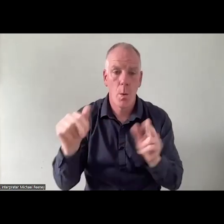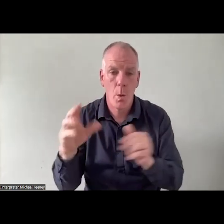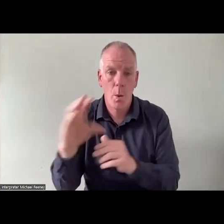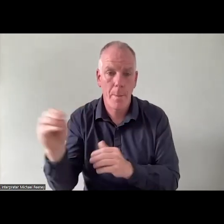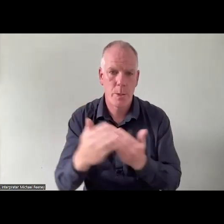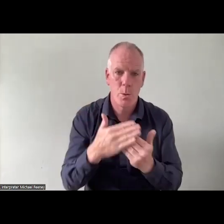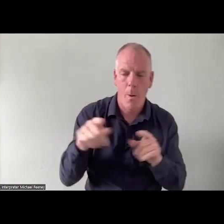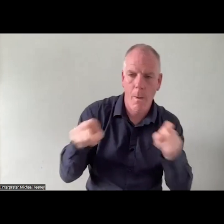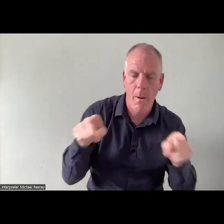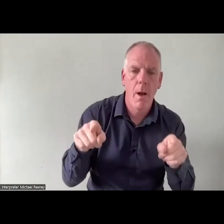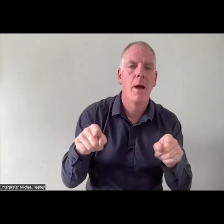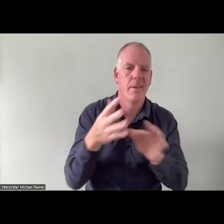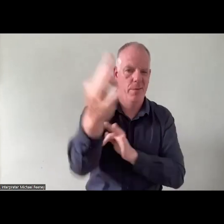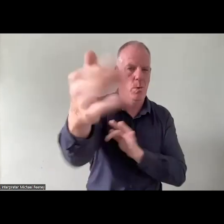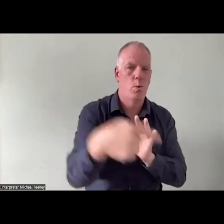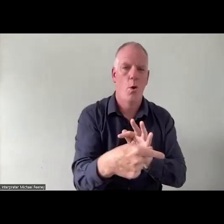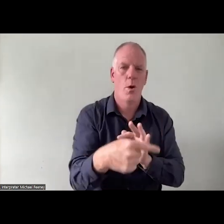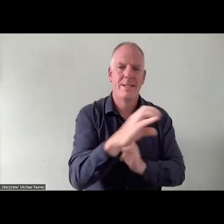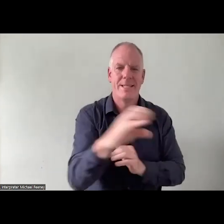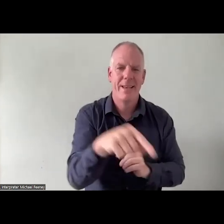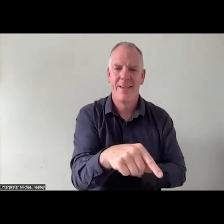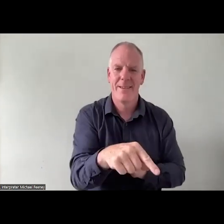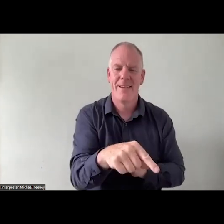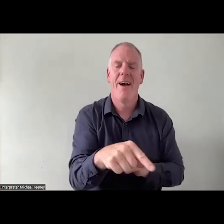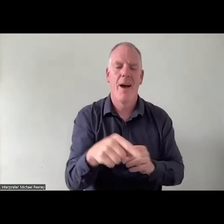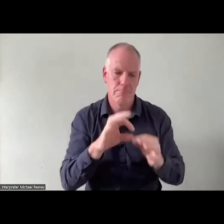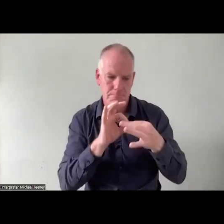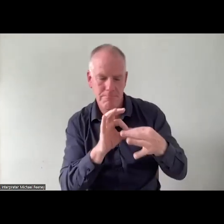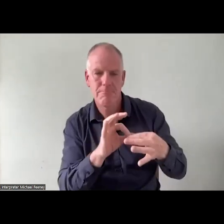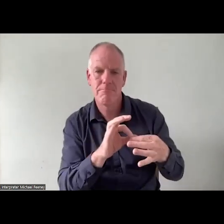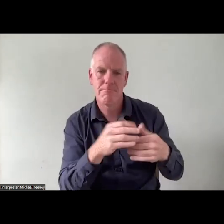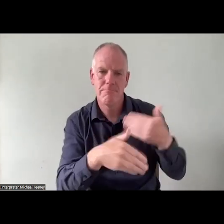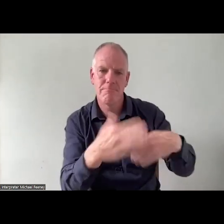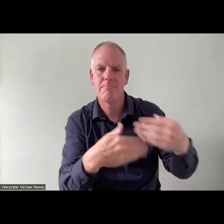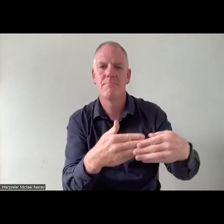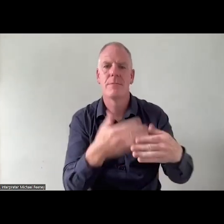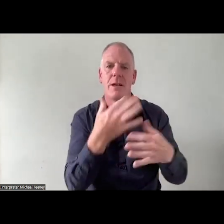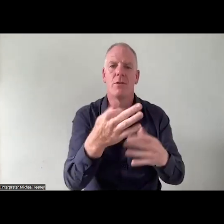who will be the future of captioning and the future of access